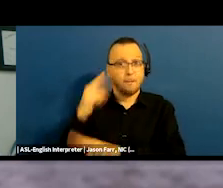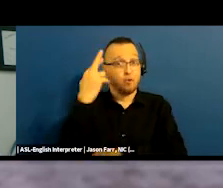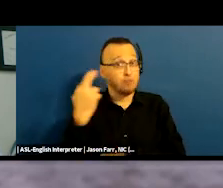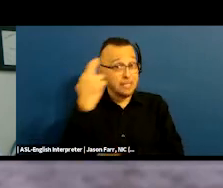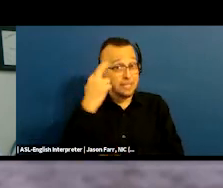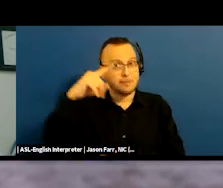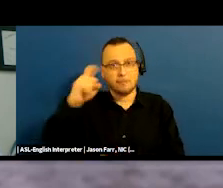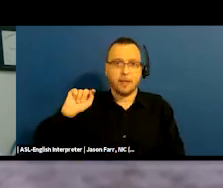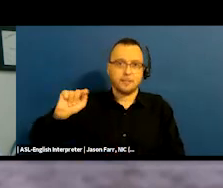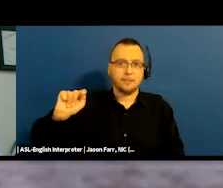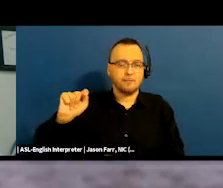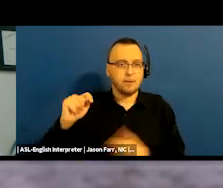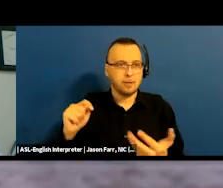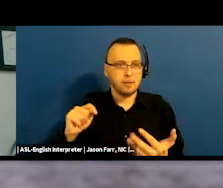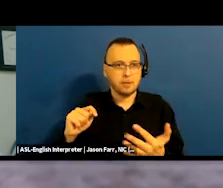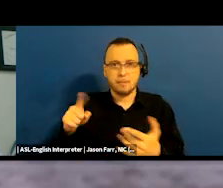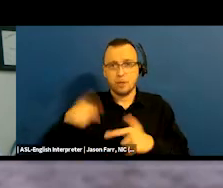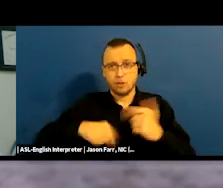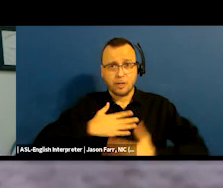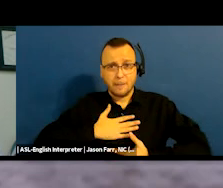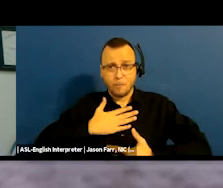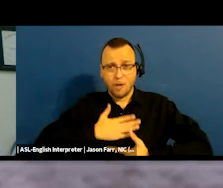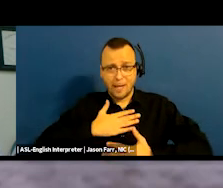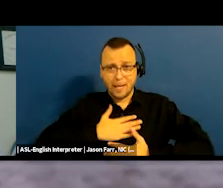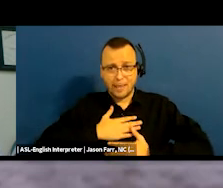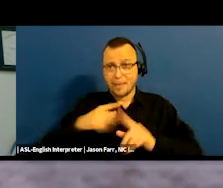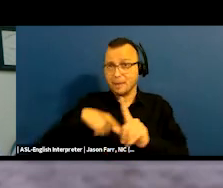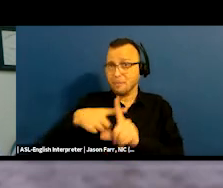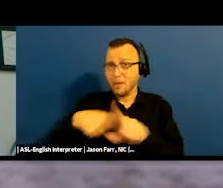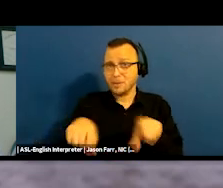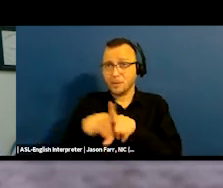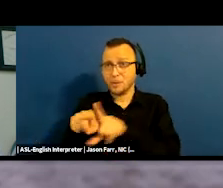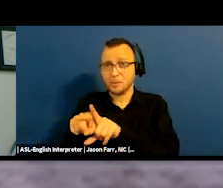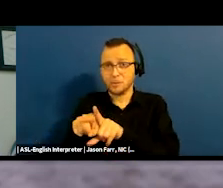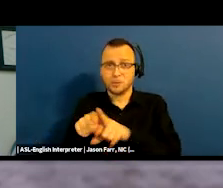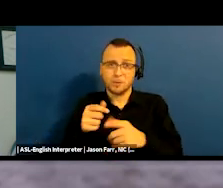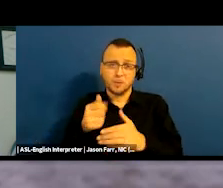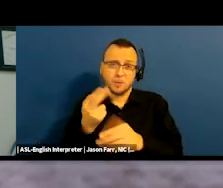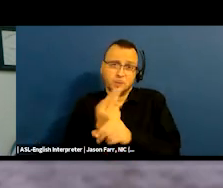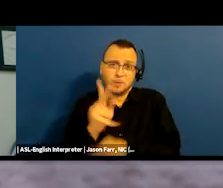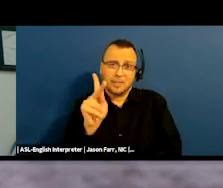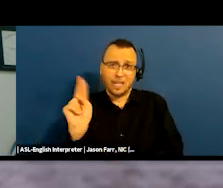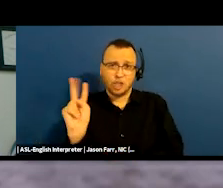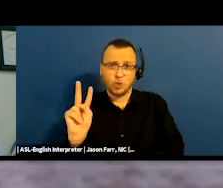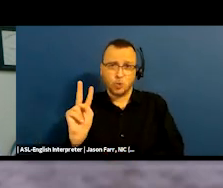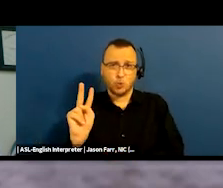which everybody is familiar with at this time. So, that's next slide, please. The reason that he was agitated